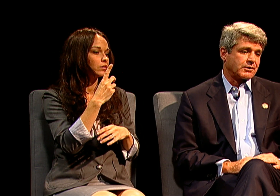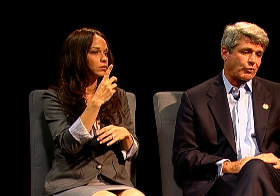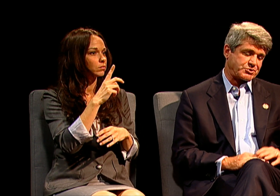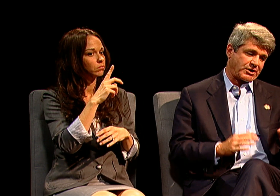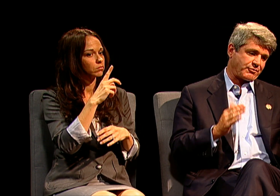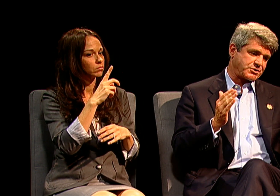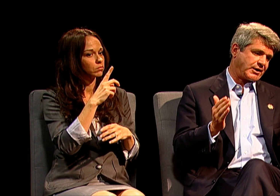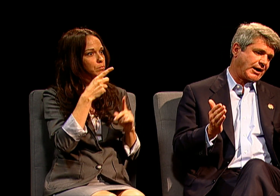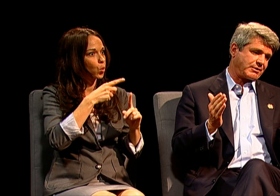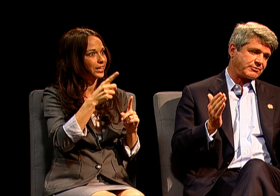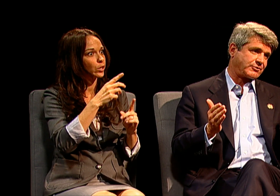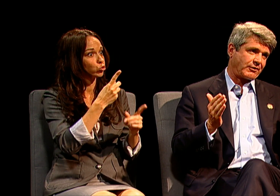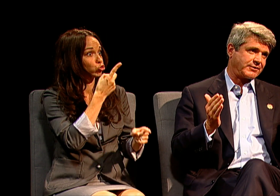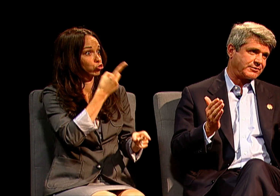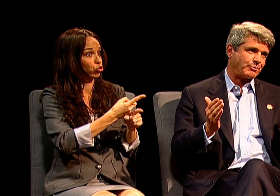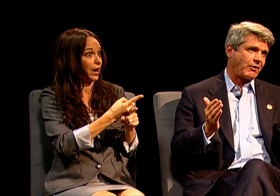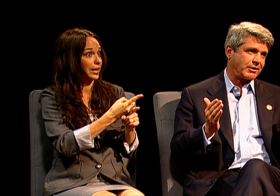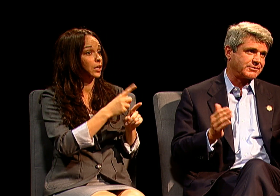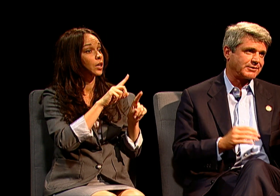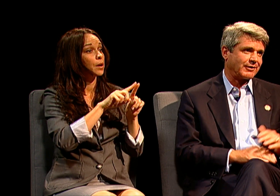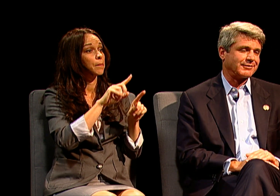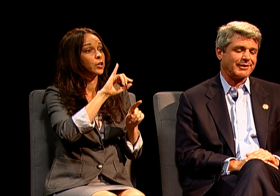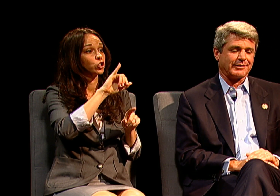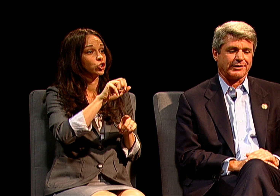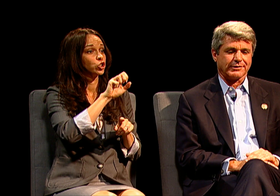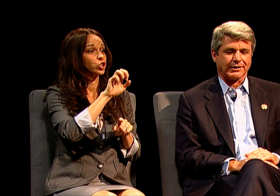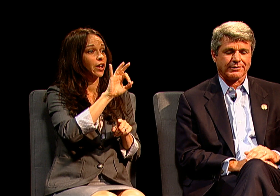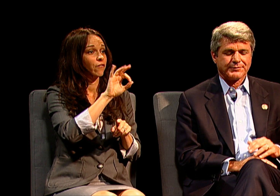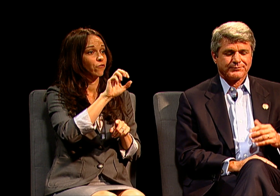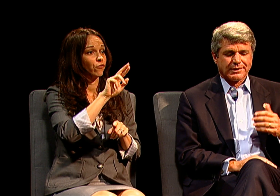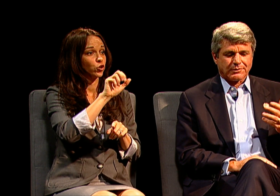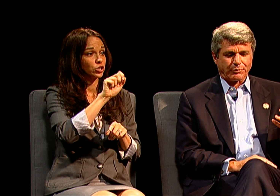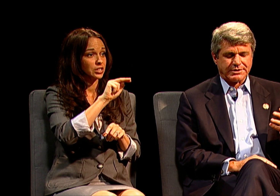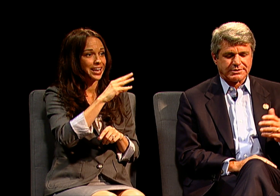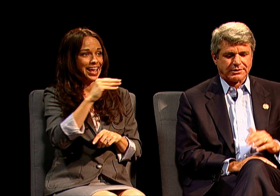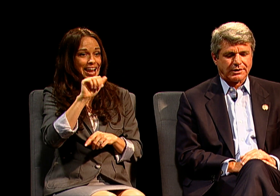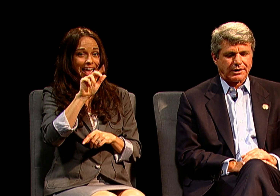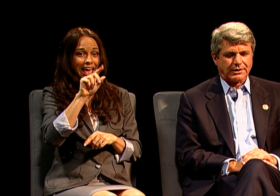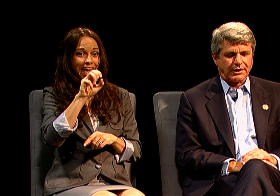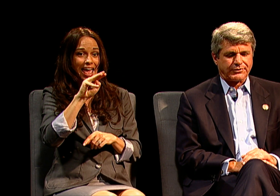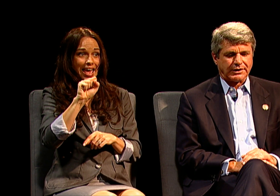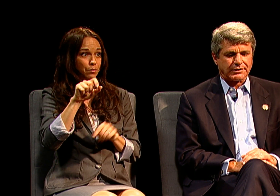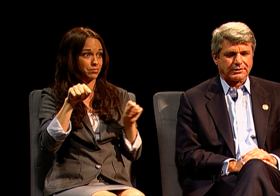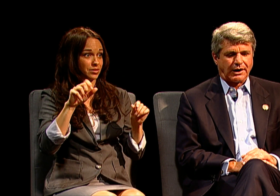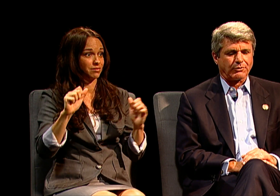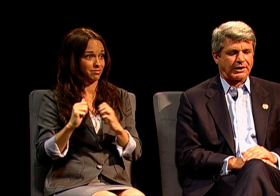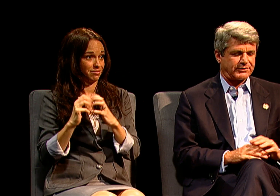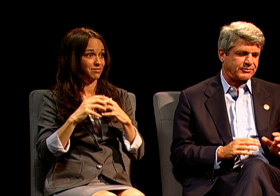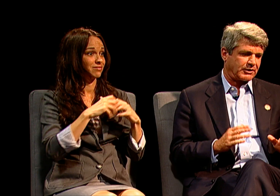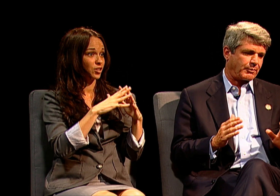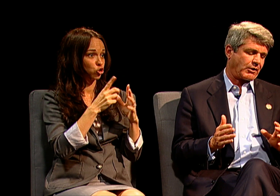OF COURSE, JEFFERSON AND ADAMS STARTED THE TWO PARTIES, YOU KNOW, AND, UH-- BUT I THINK I WOULD LIKE TO SEE AMERICA,